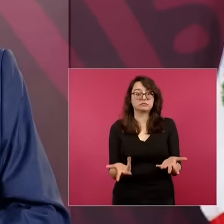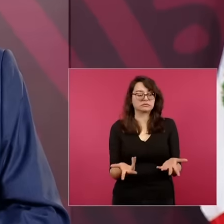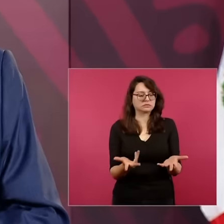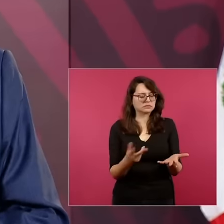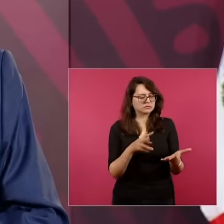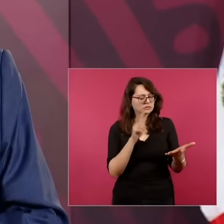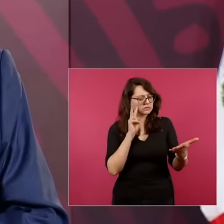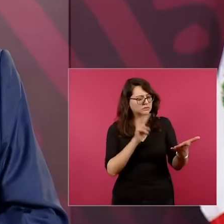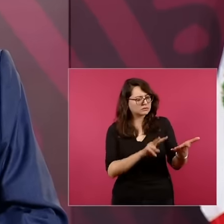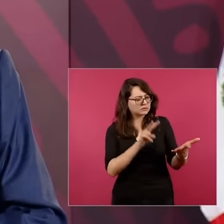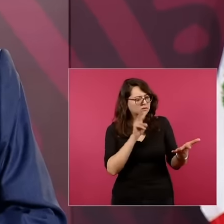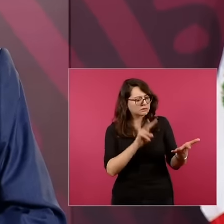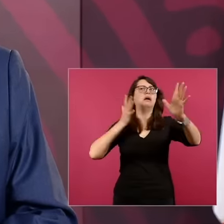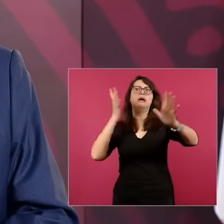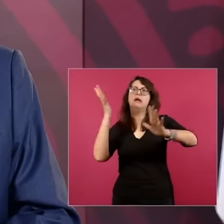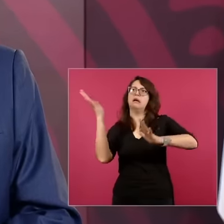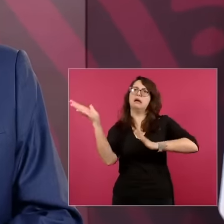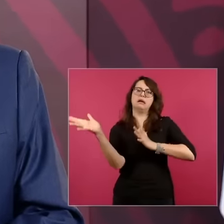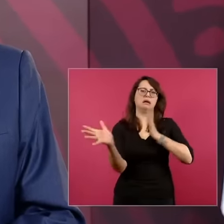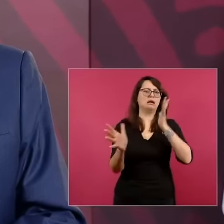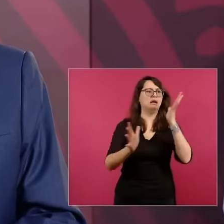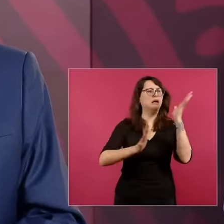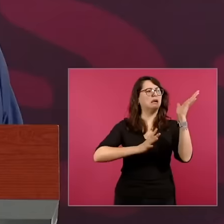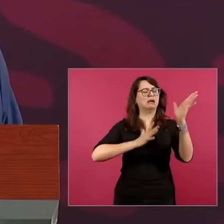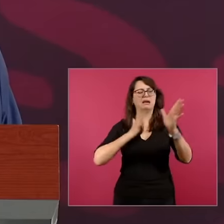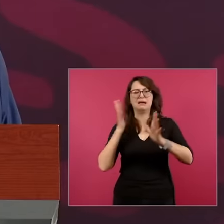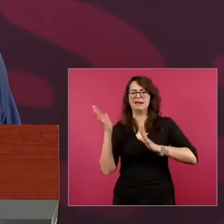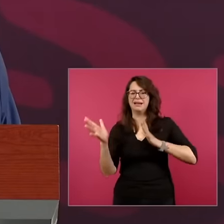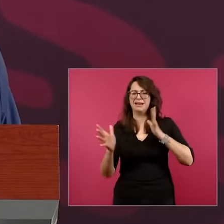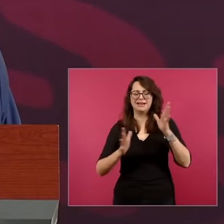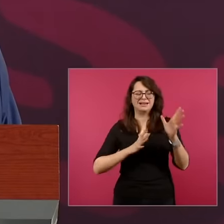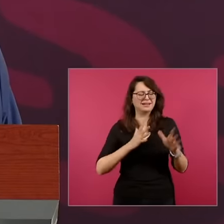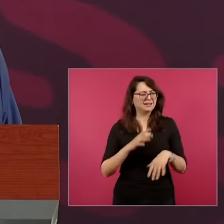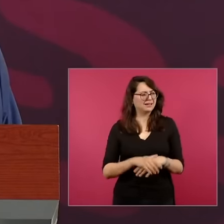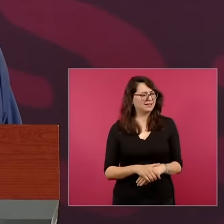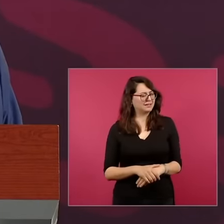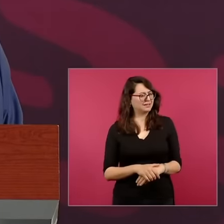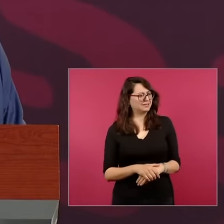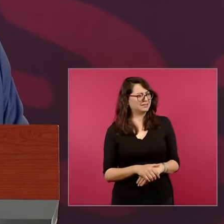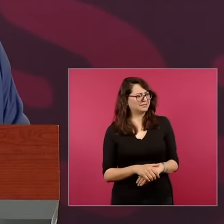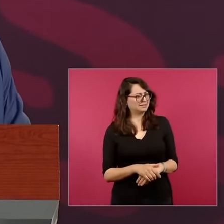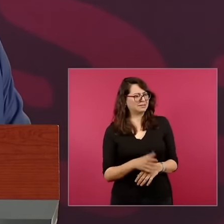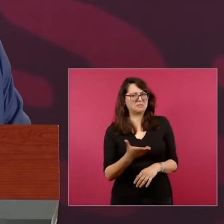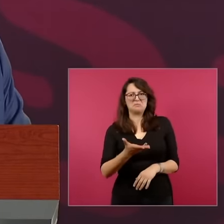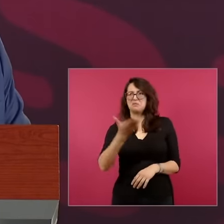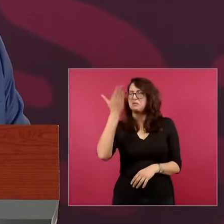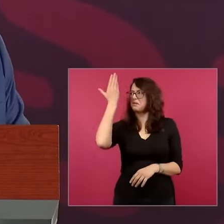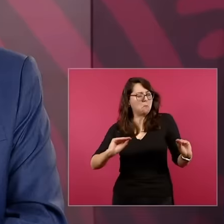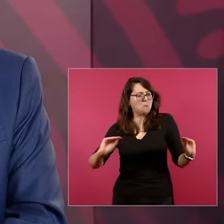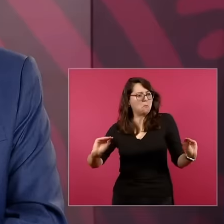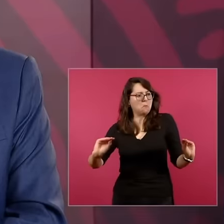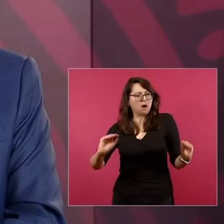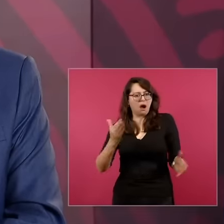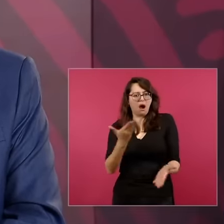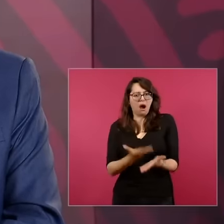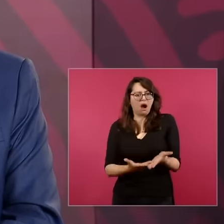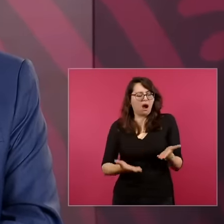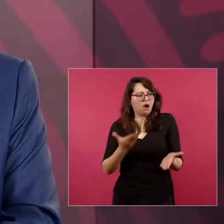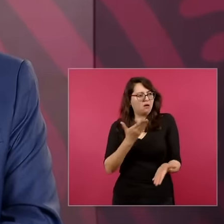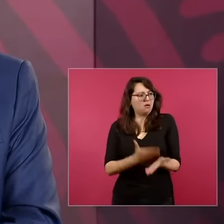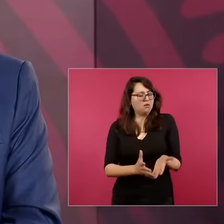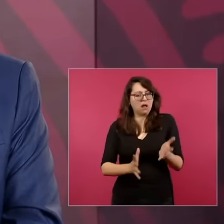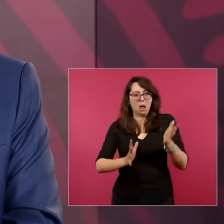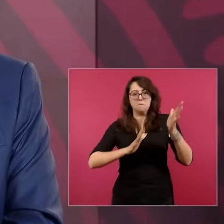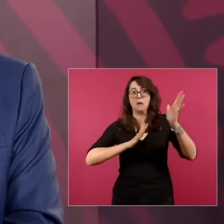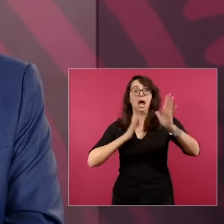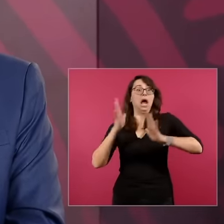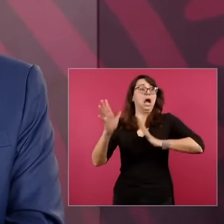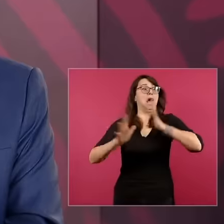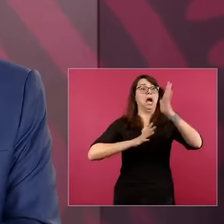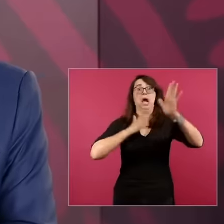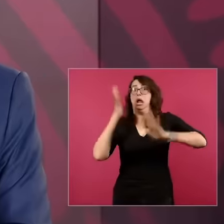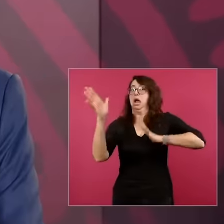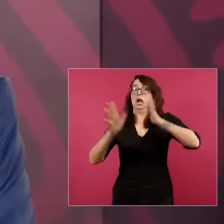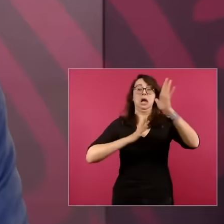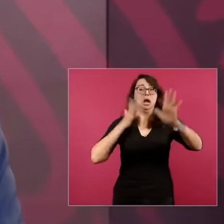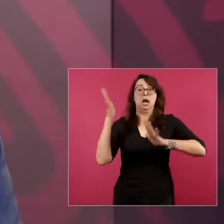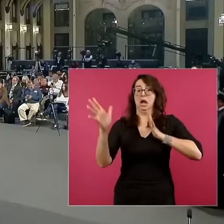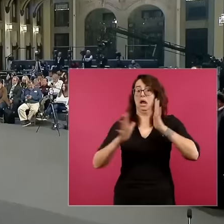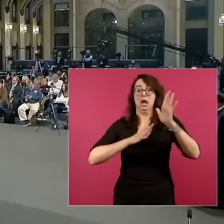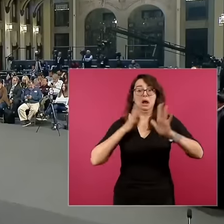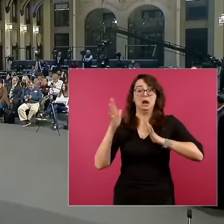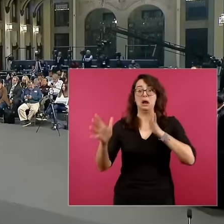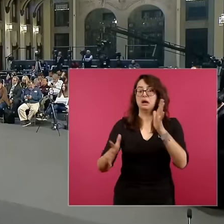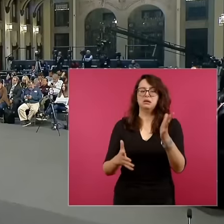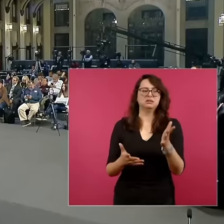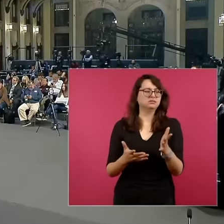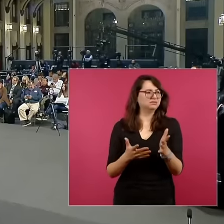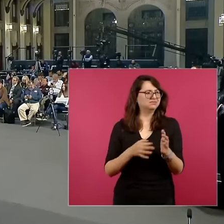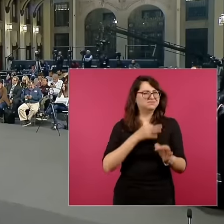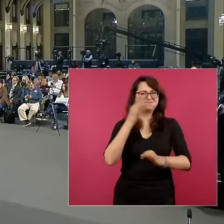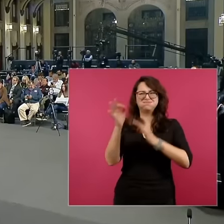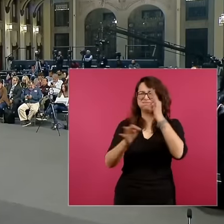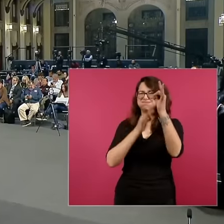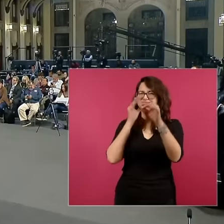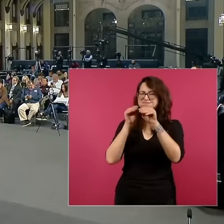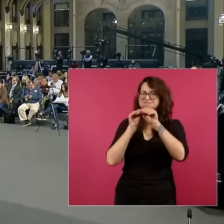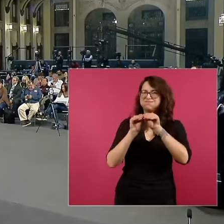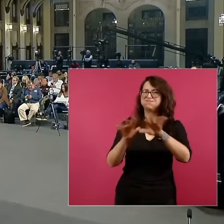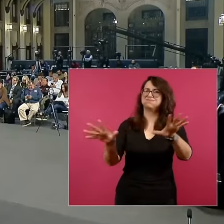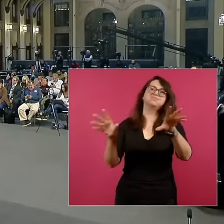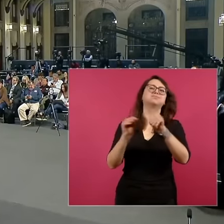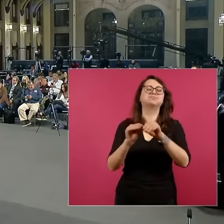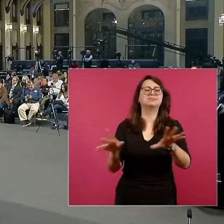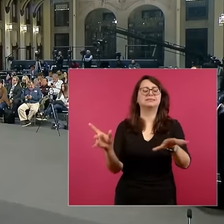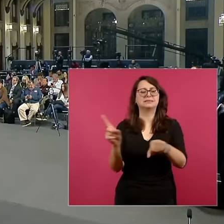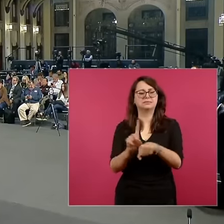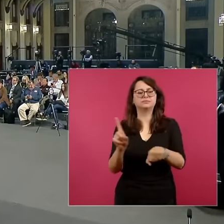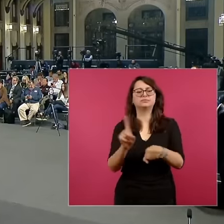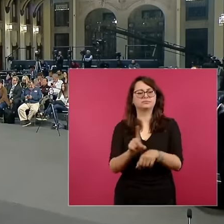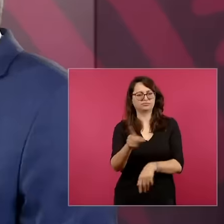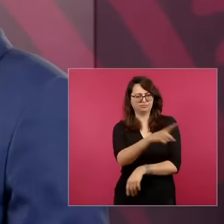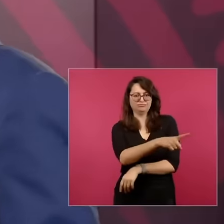red notices and I will leave you with your homework. I'm going to stop my homework, I'm just going to remind you, post the